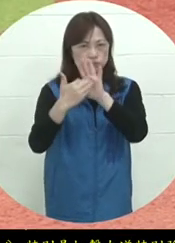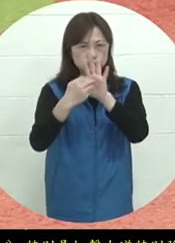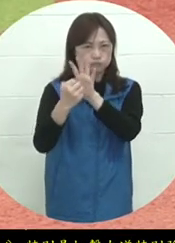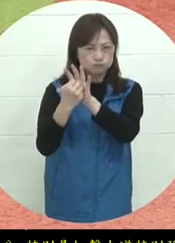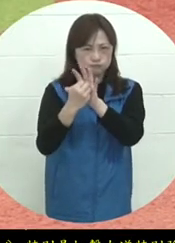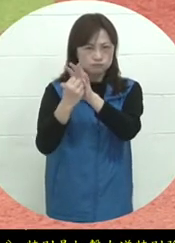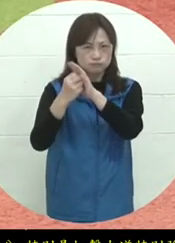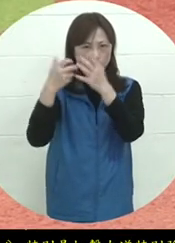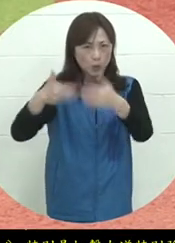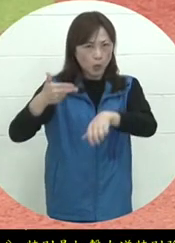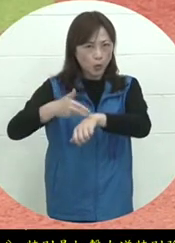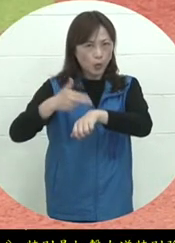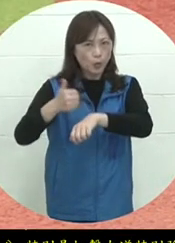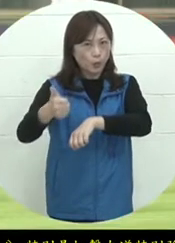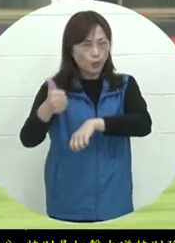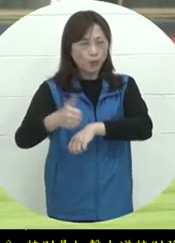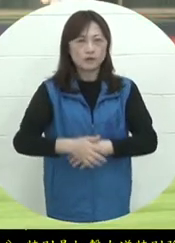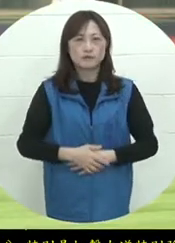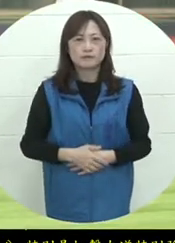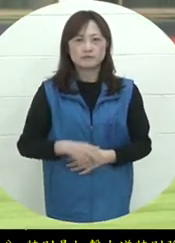and the entire wonderful double play coordination.